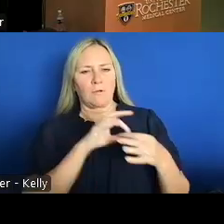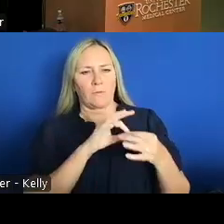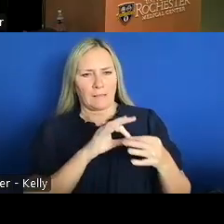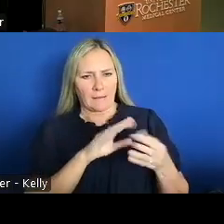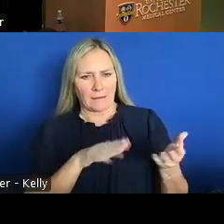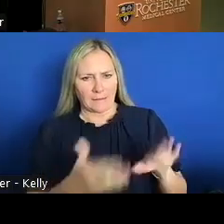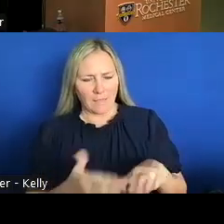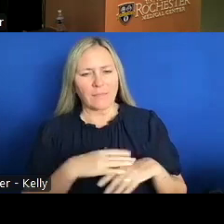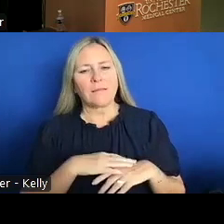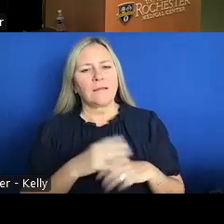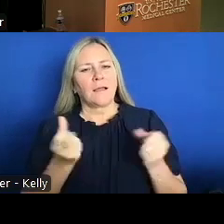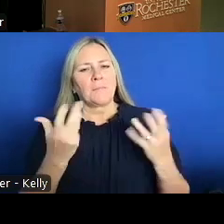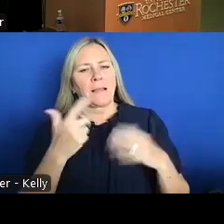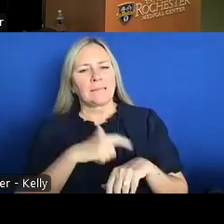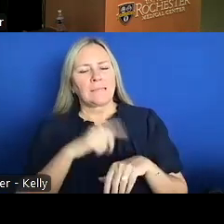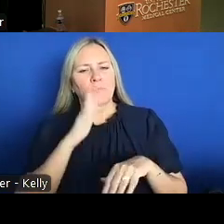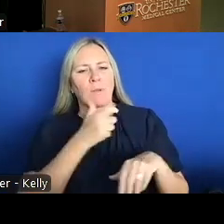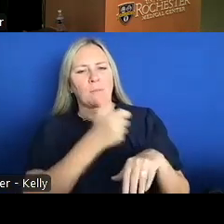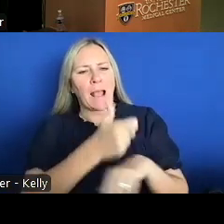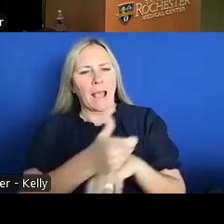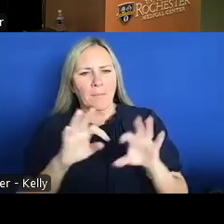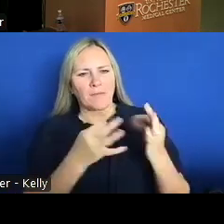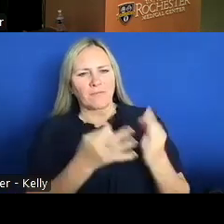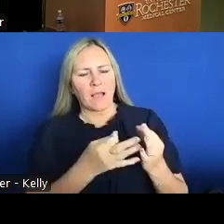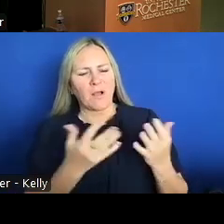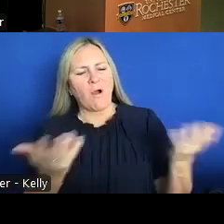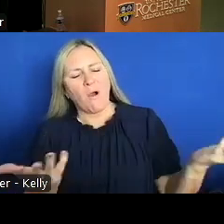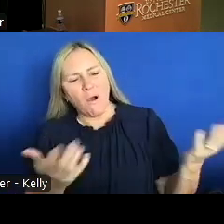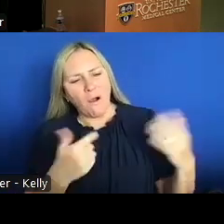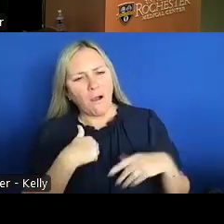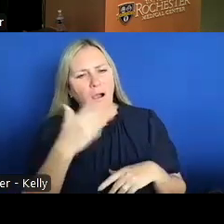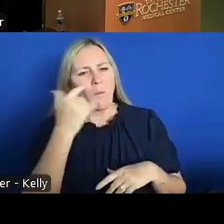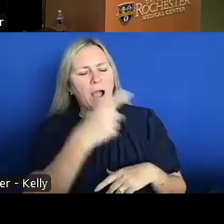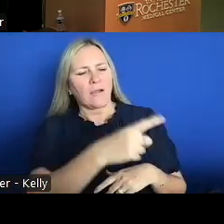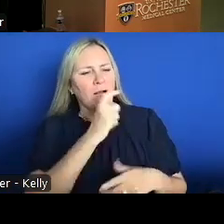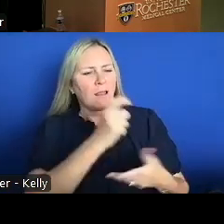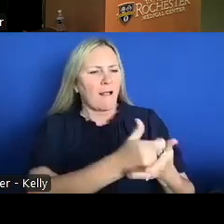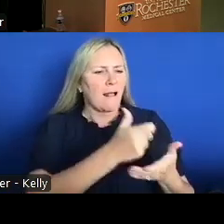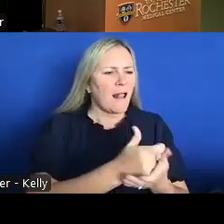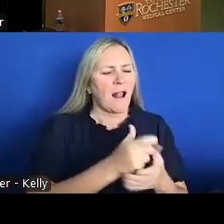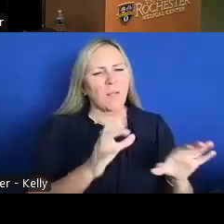how how do you know how could you not have made a difference and sometimes families will feel guilty